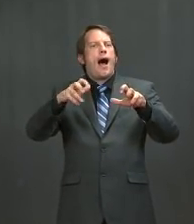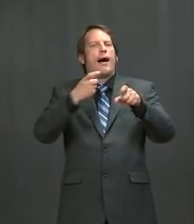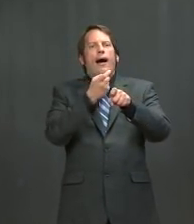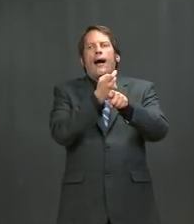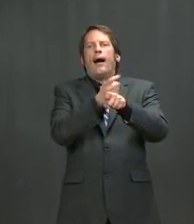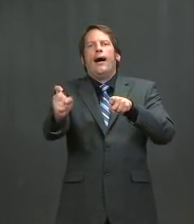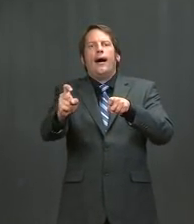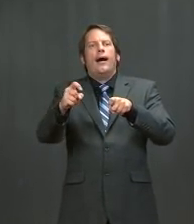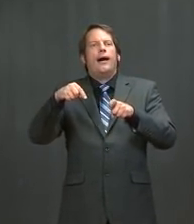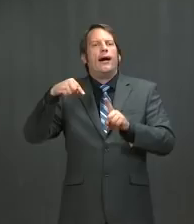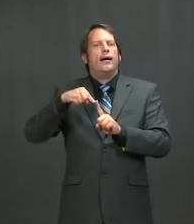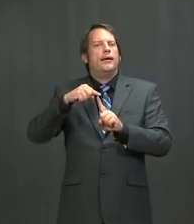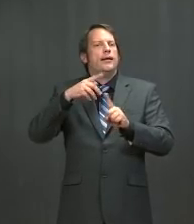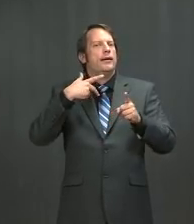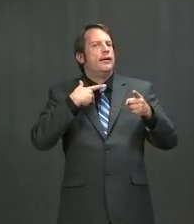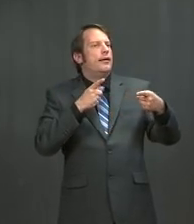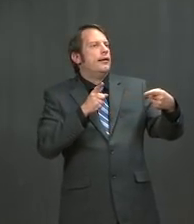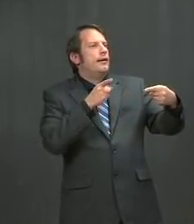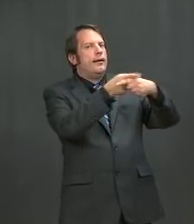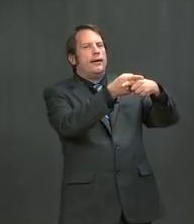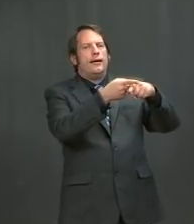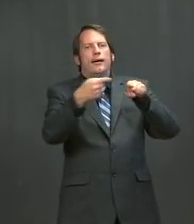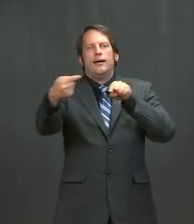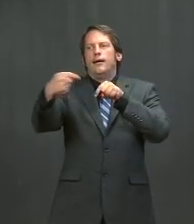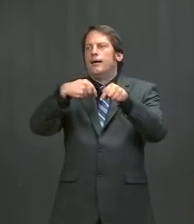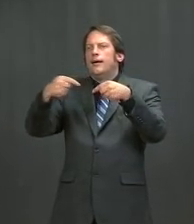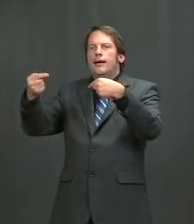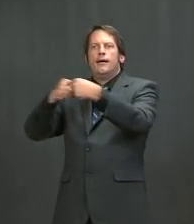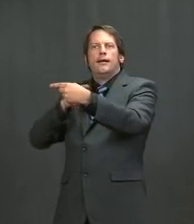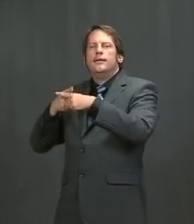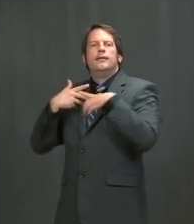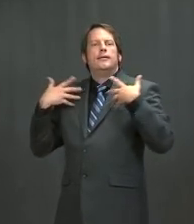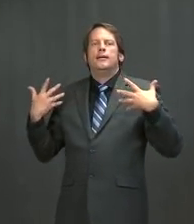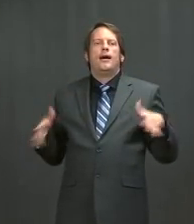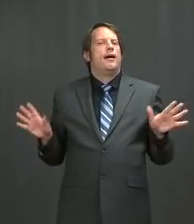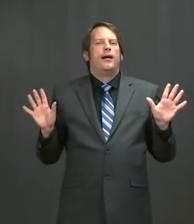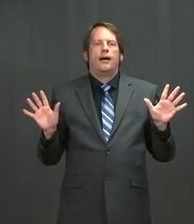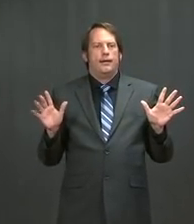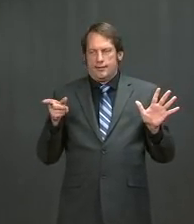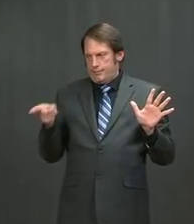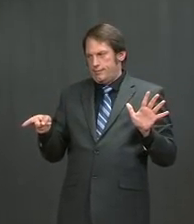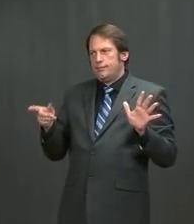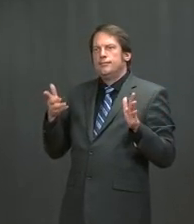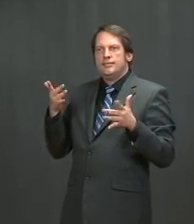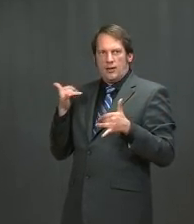So there were still take -- steps taken to address this moving forward, but we were not betting on these